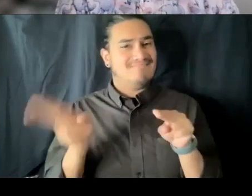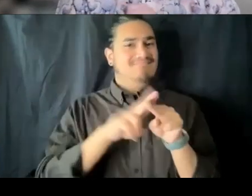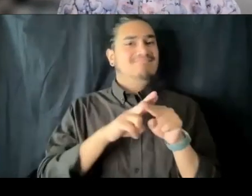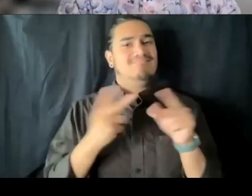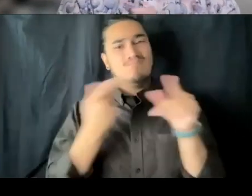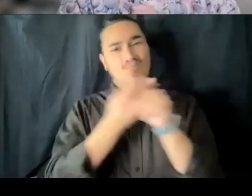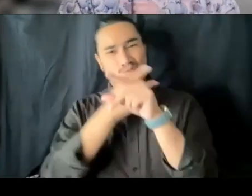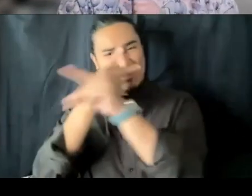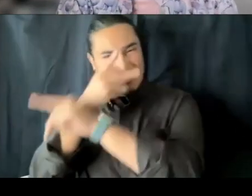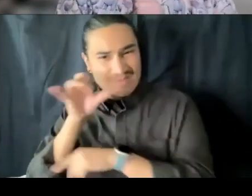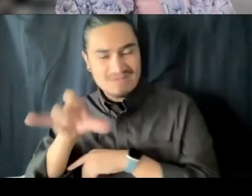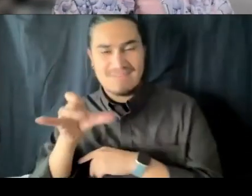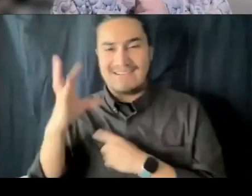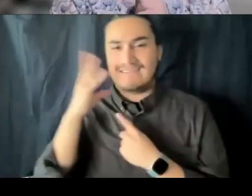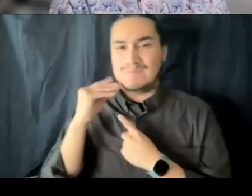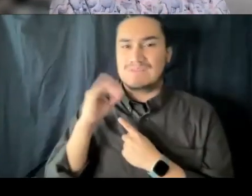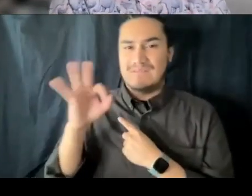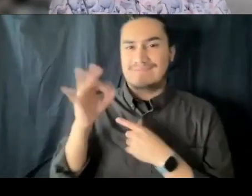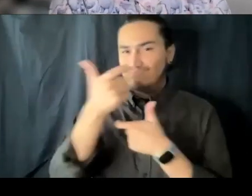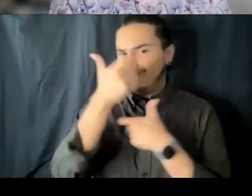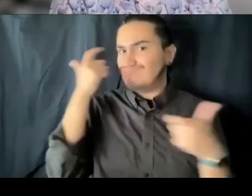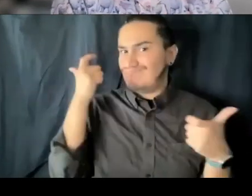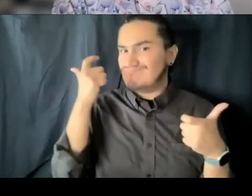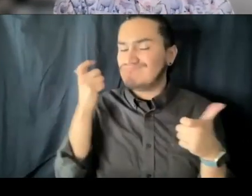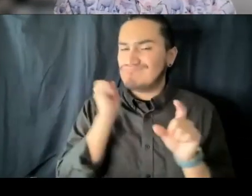that we experience with our mental well-being.